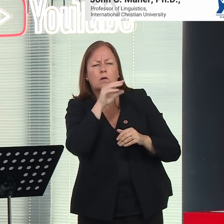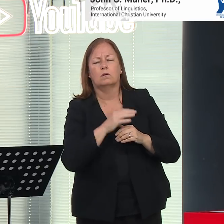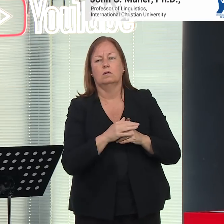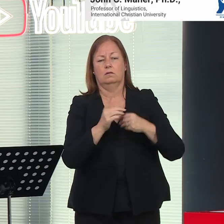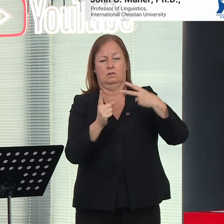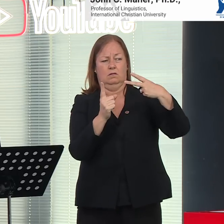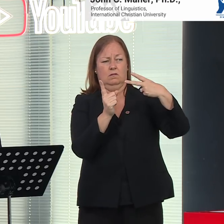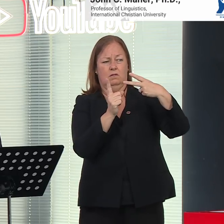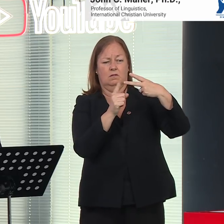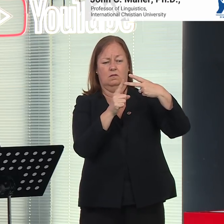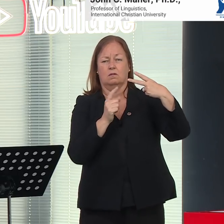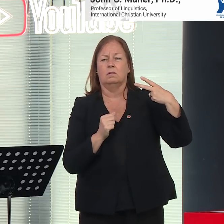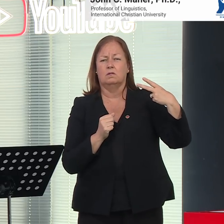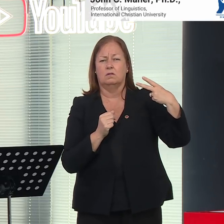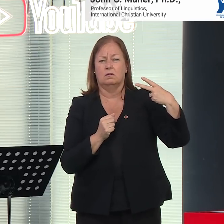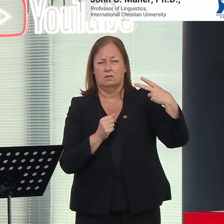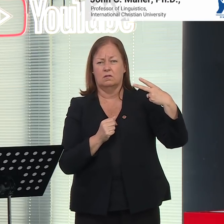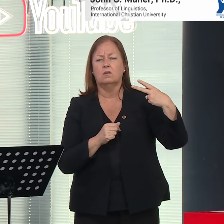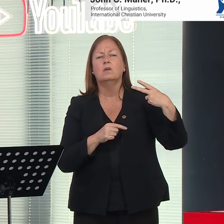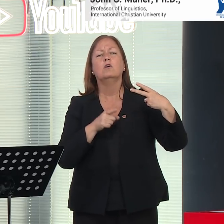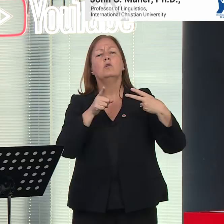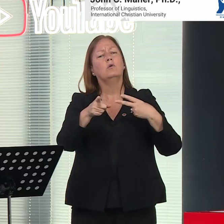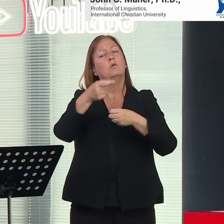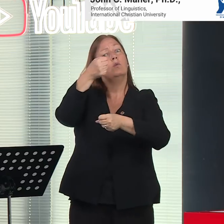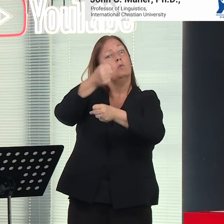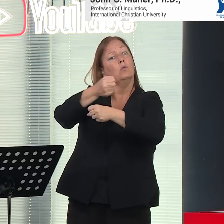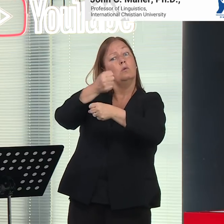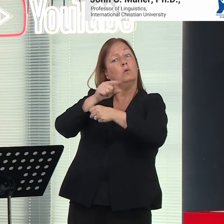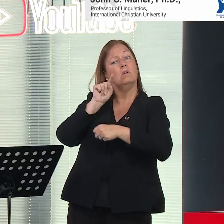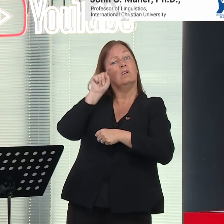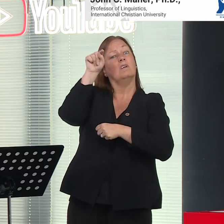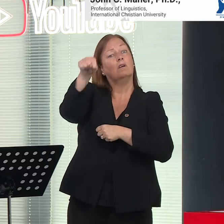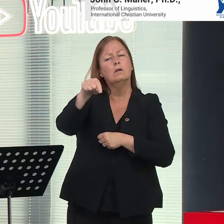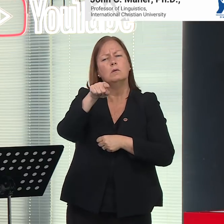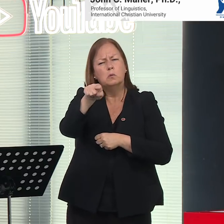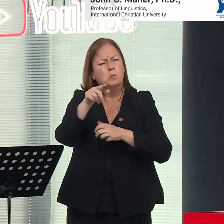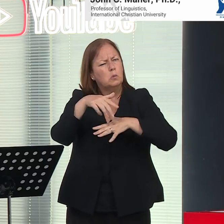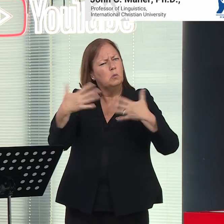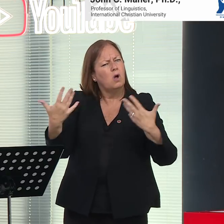What languages do you use at home? What languages do you use at home?